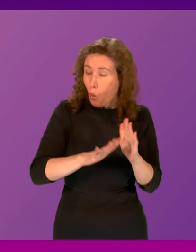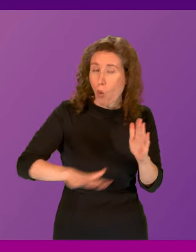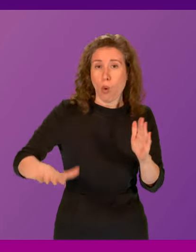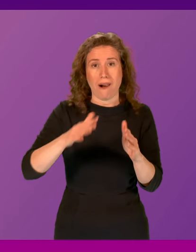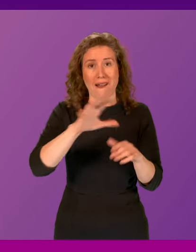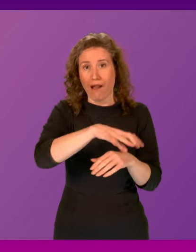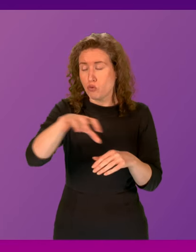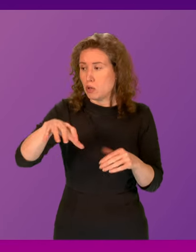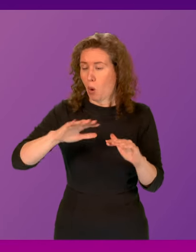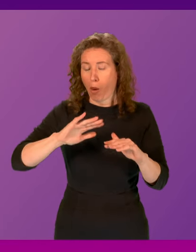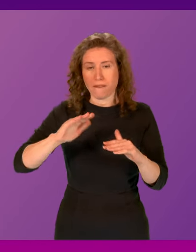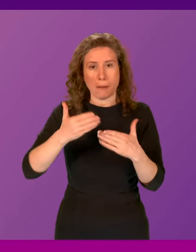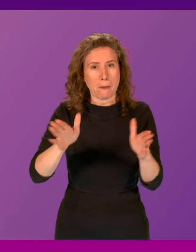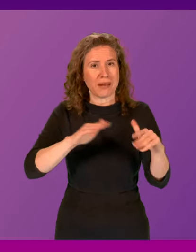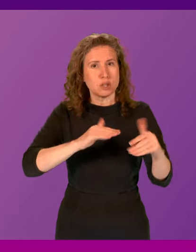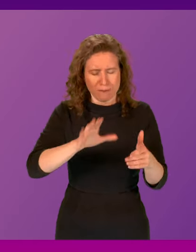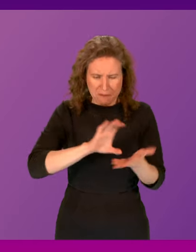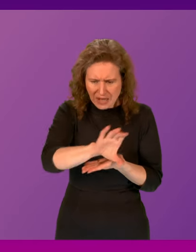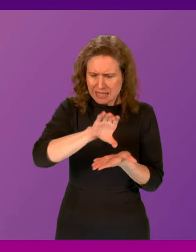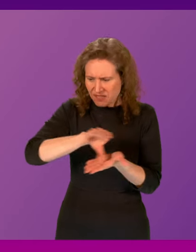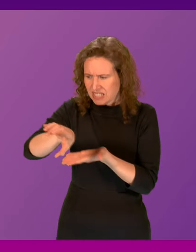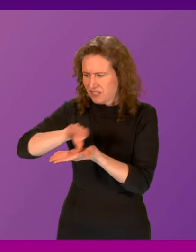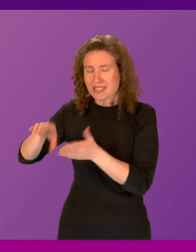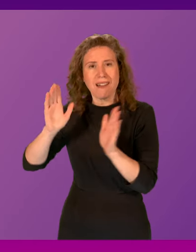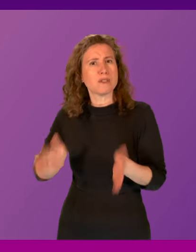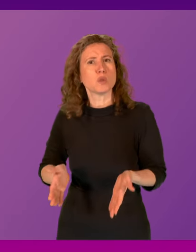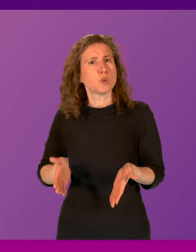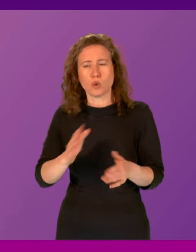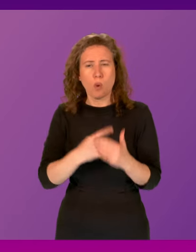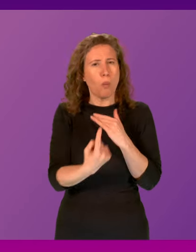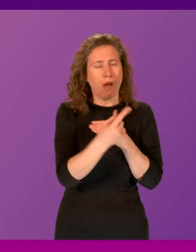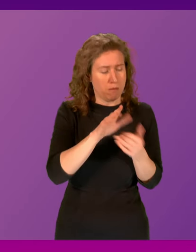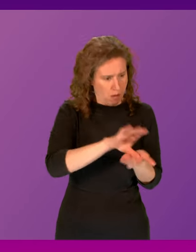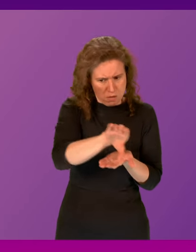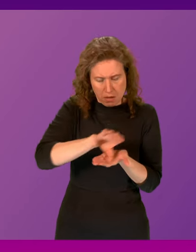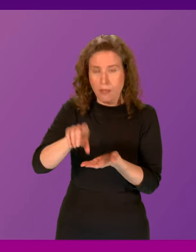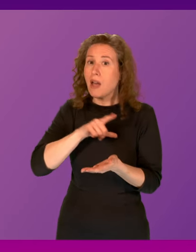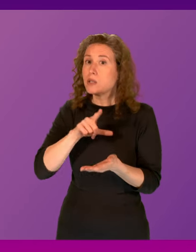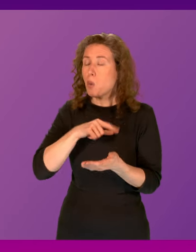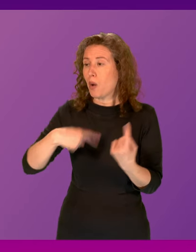that we invest. That is why the Government took the decision to prioritise our public